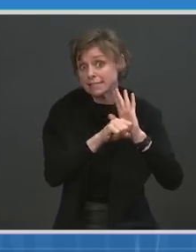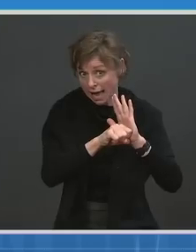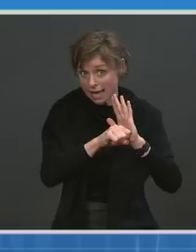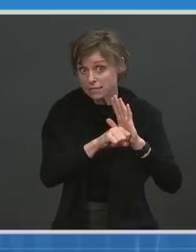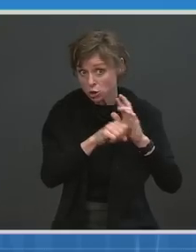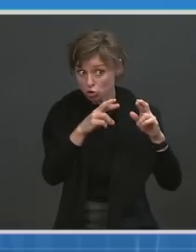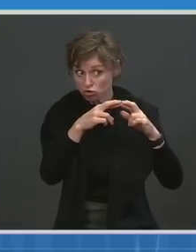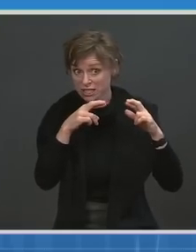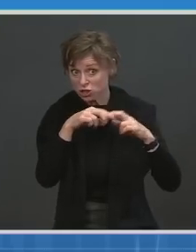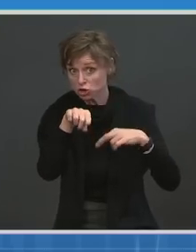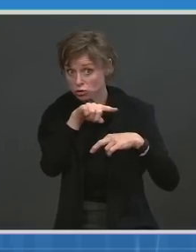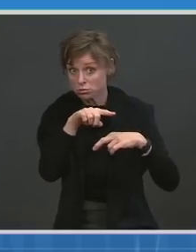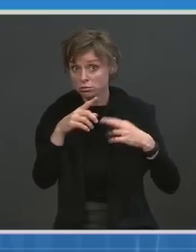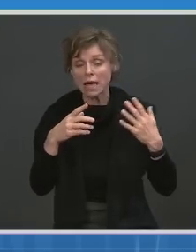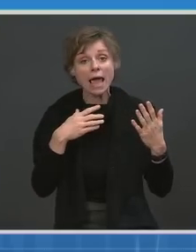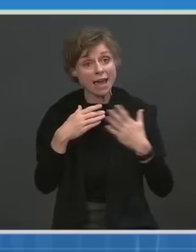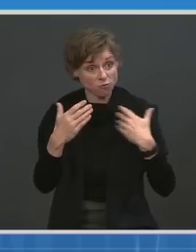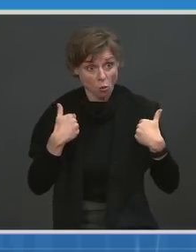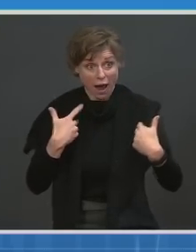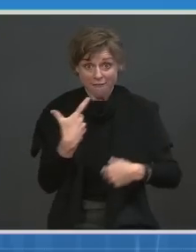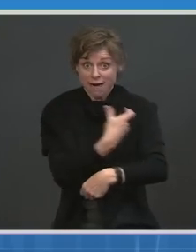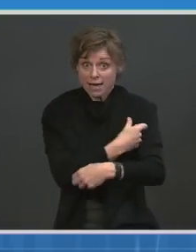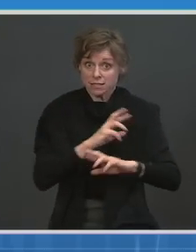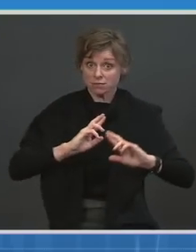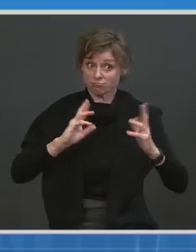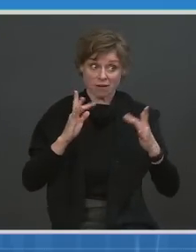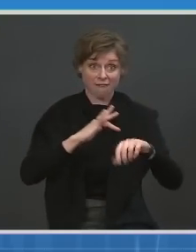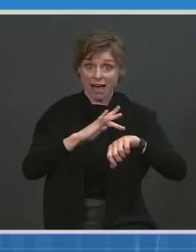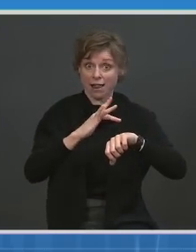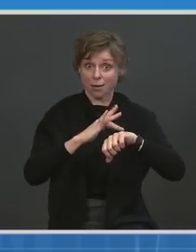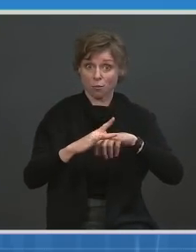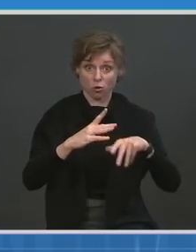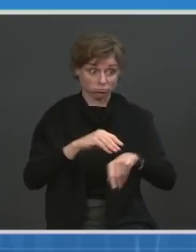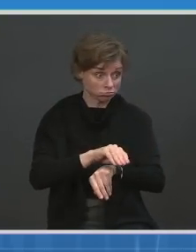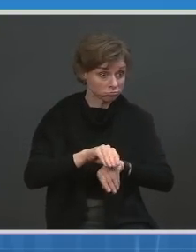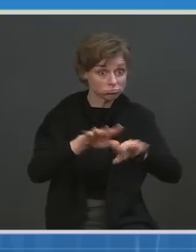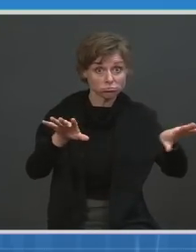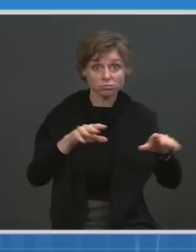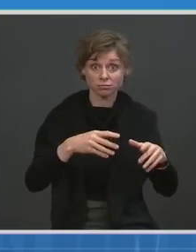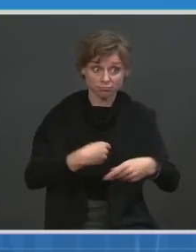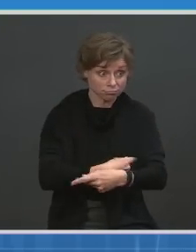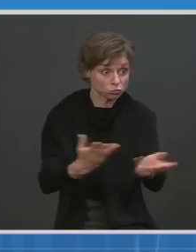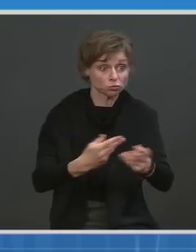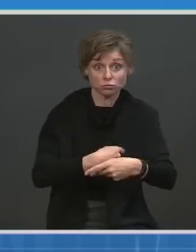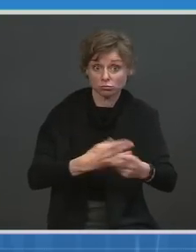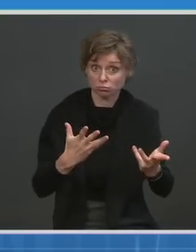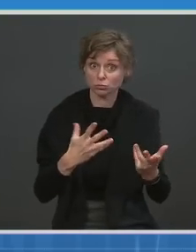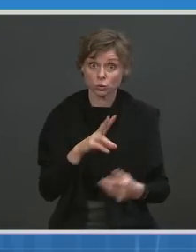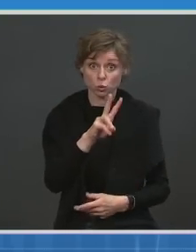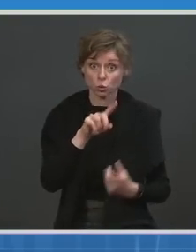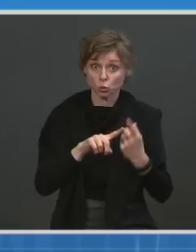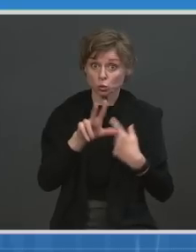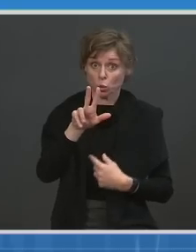even though vaccines are being distributed at a pretty good clip of 2 to 3 million per day.